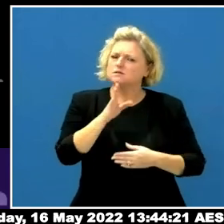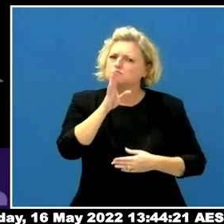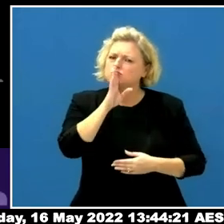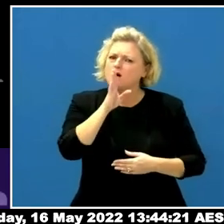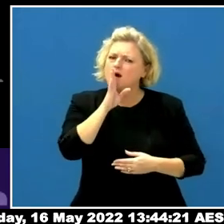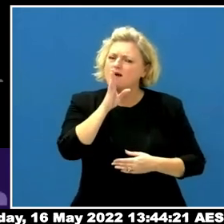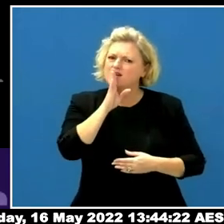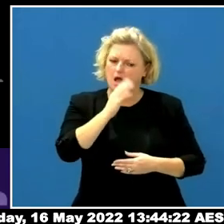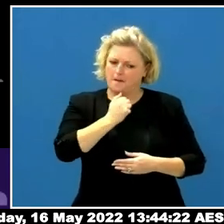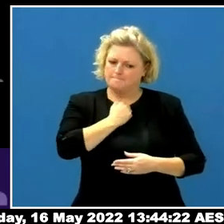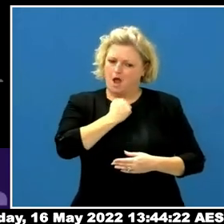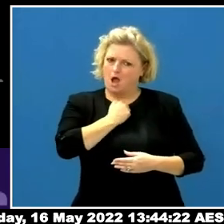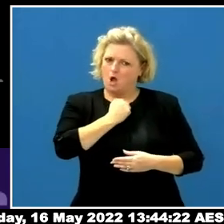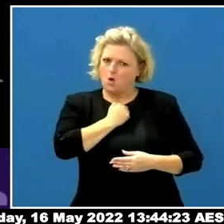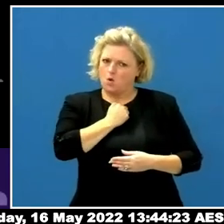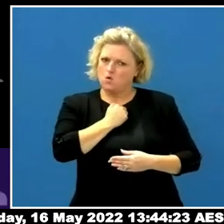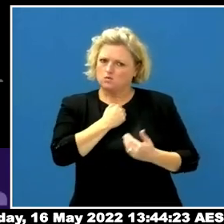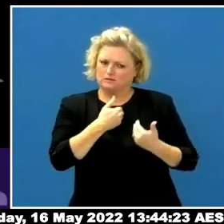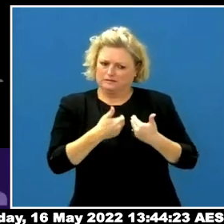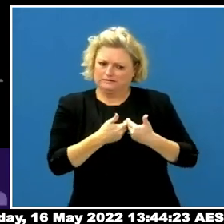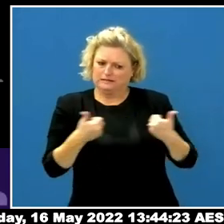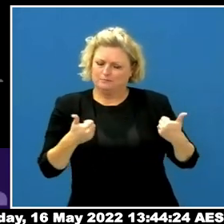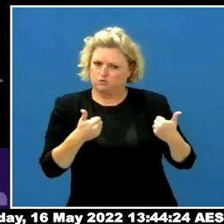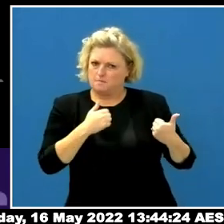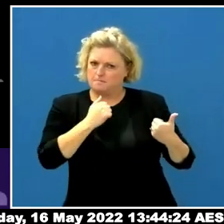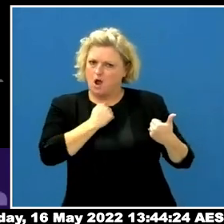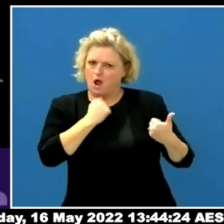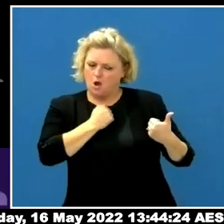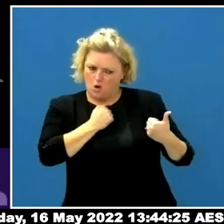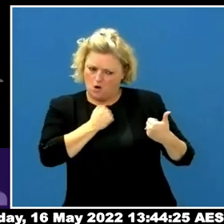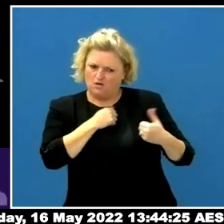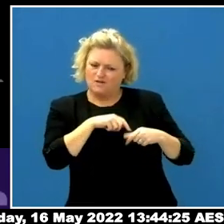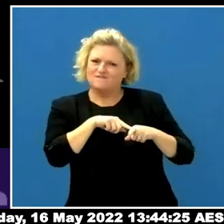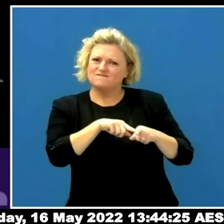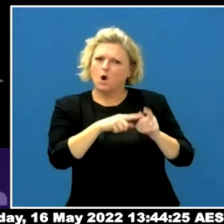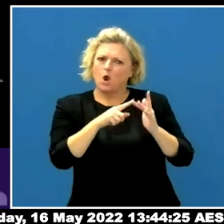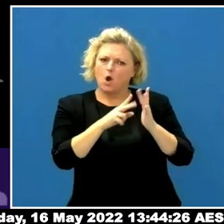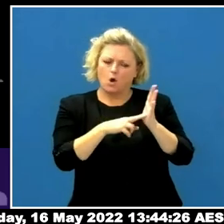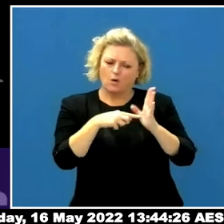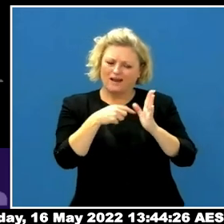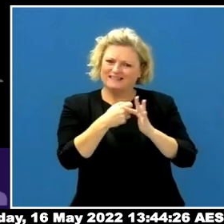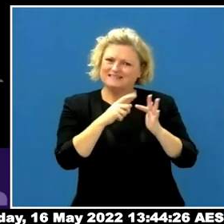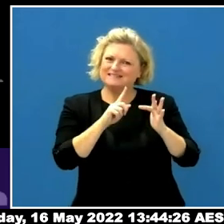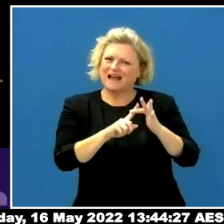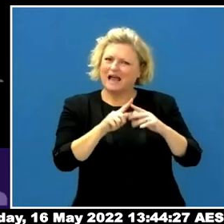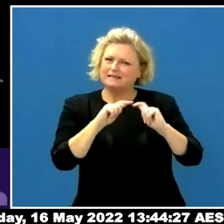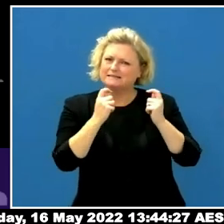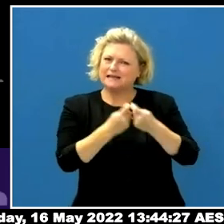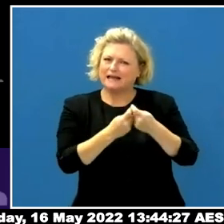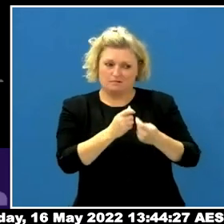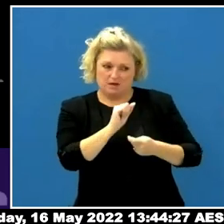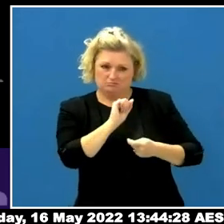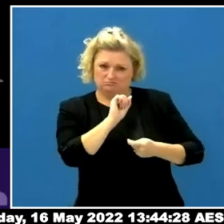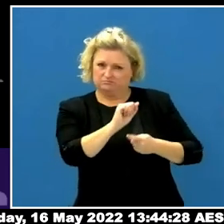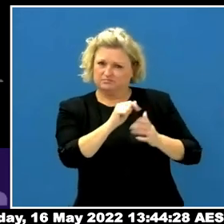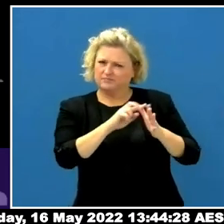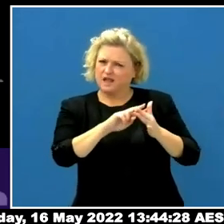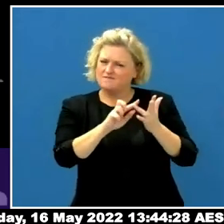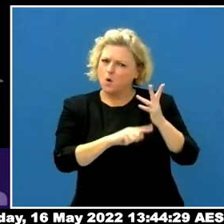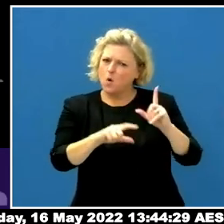intake team. MR FOGARTY: Yes. And they kept - they'd sent me a letter out in the mail stating they had been